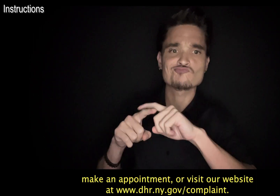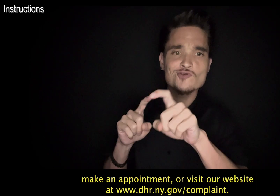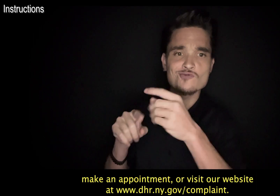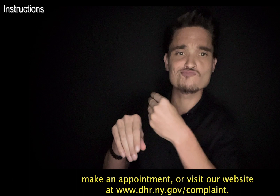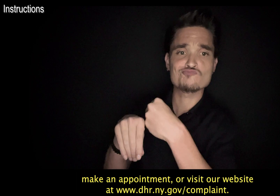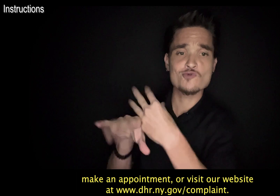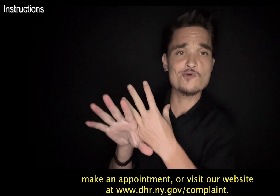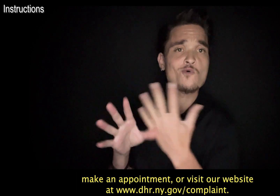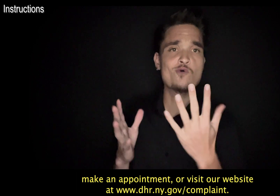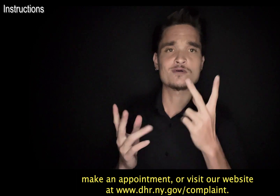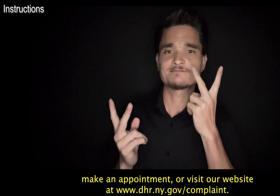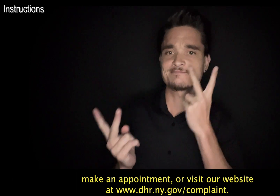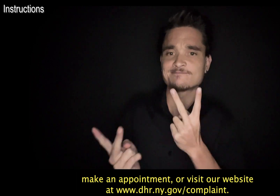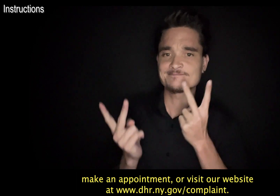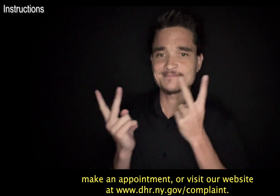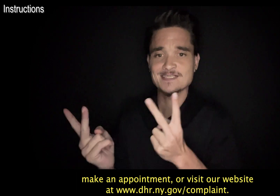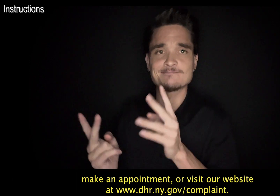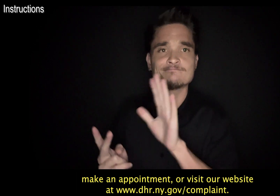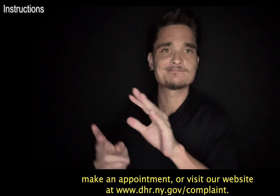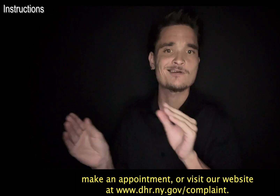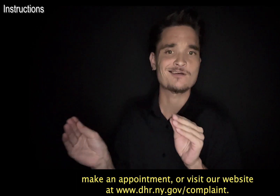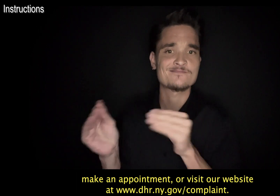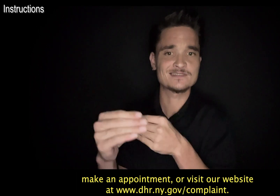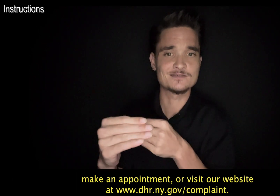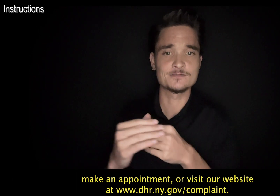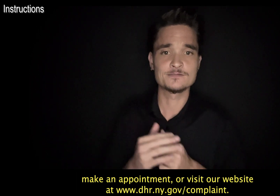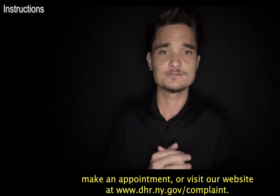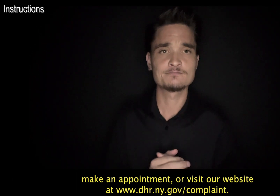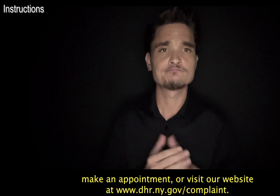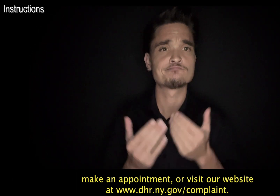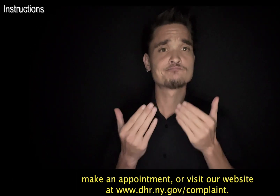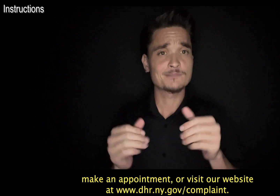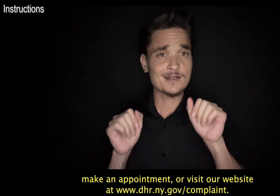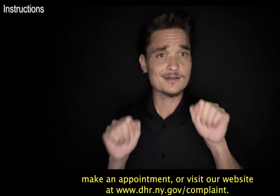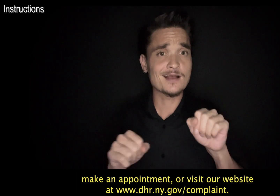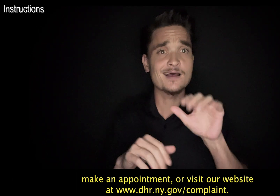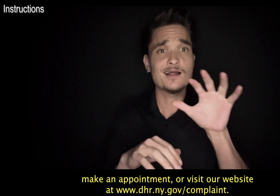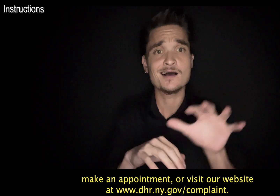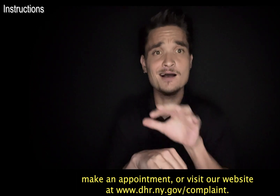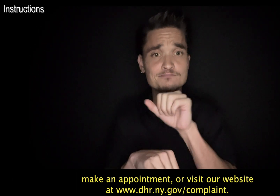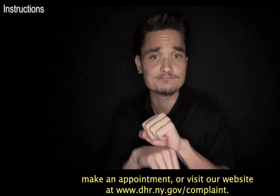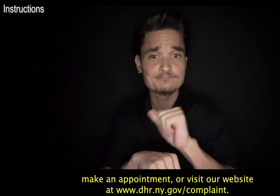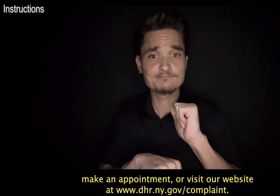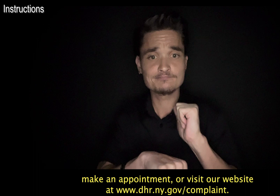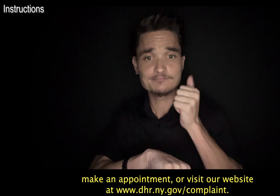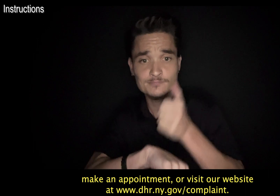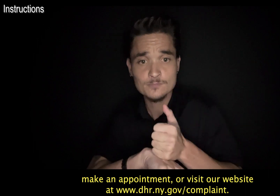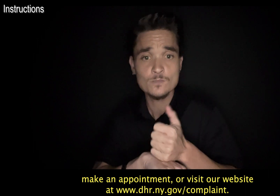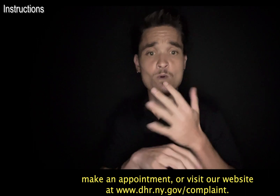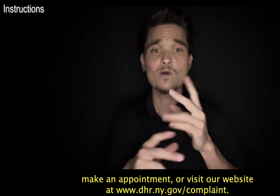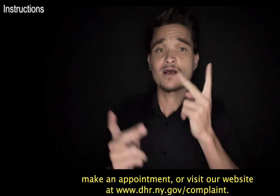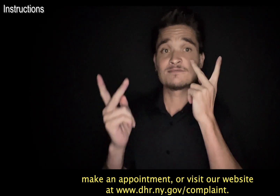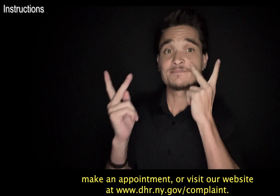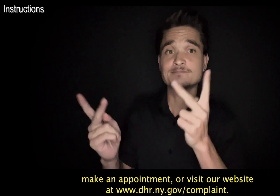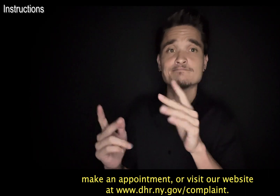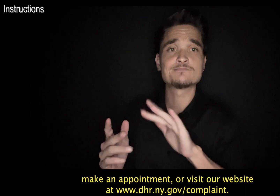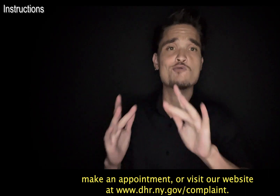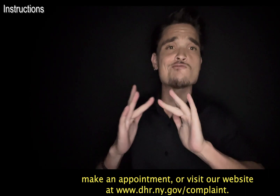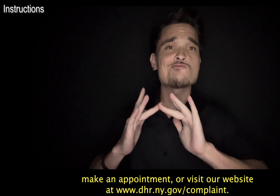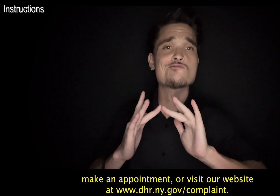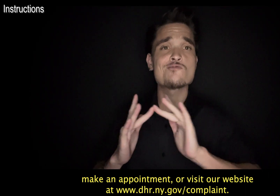make an appointment, or visit our website at www.dhr.ny.gov/complaint.